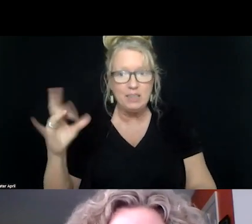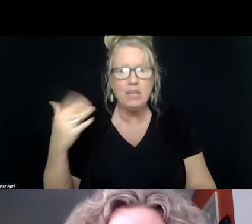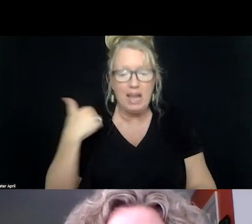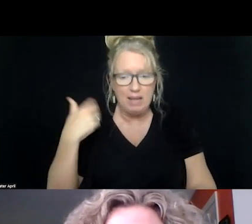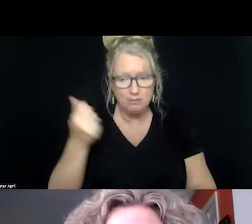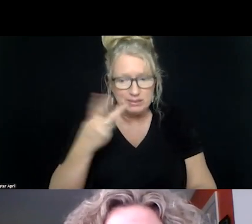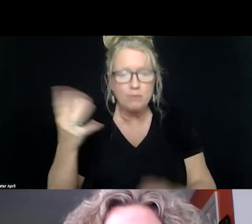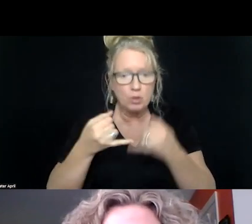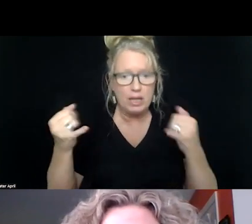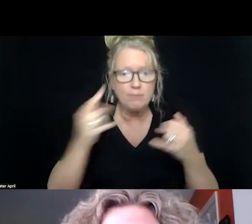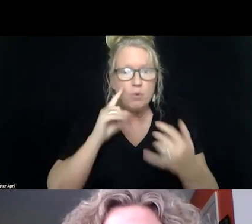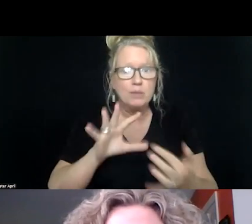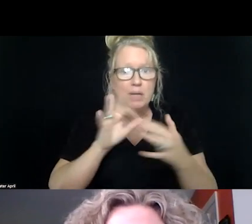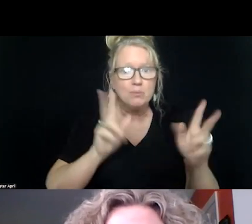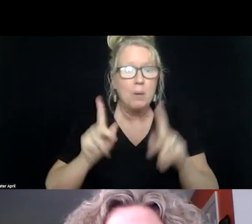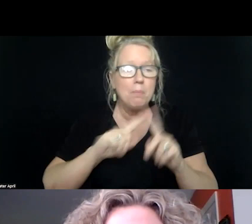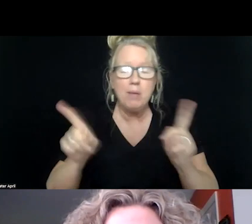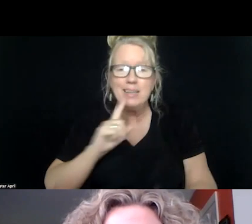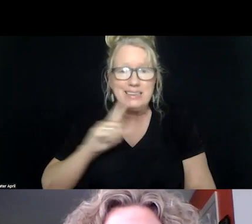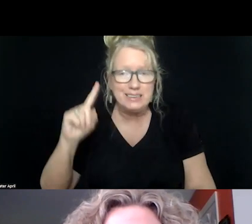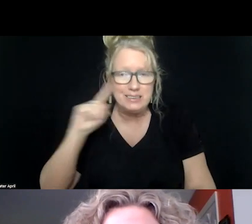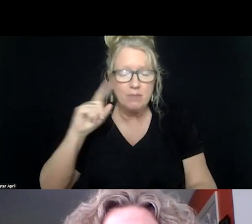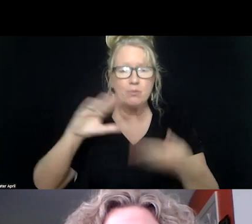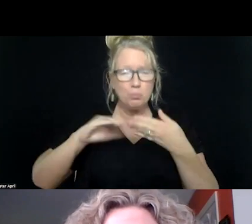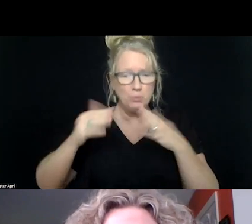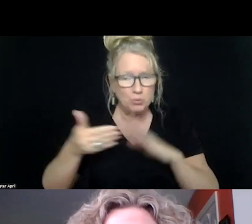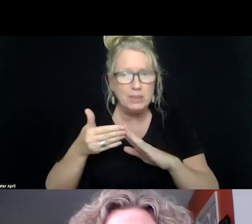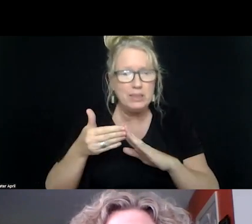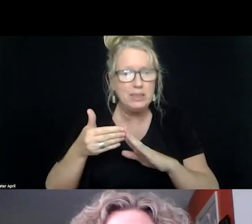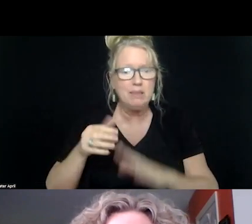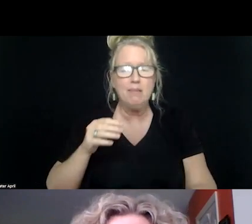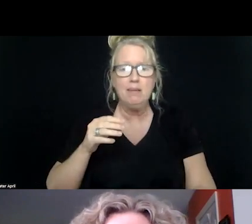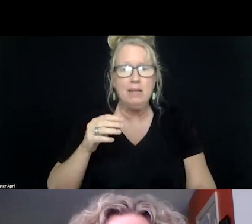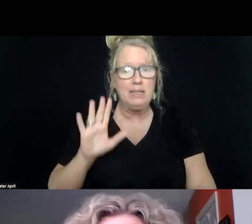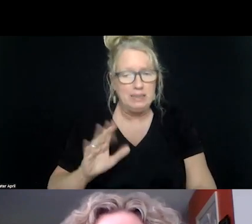POPULATIONS, BUT THE DEAF COMMUNITY IS NOT -- IT IS A SPECIAL